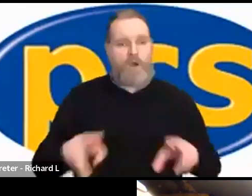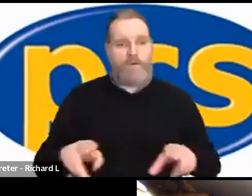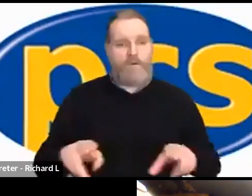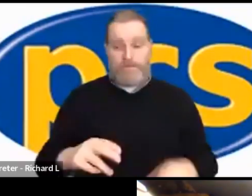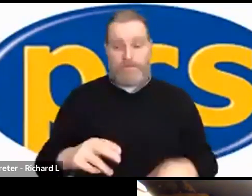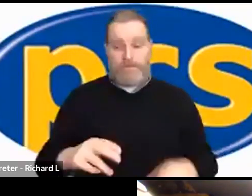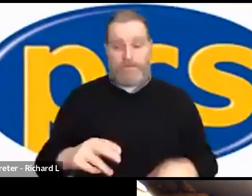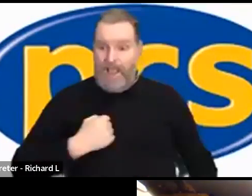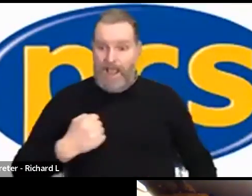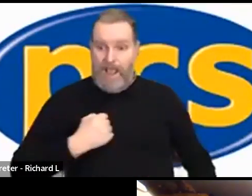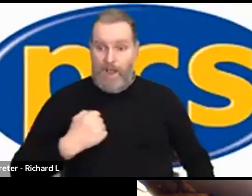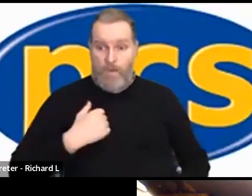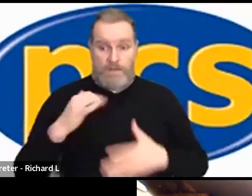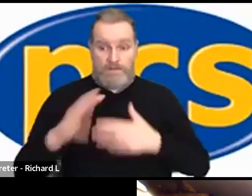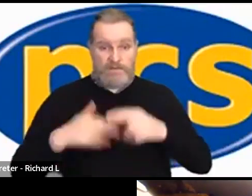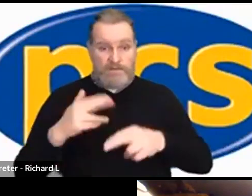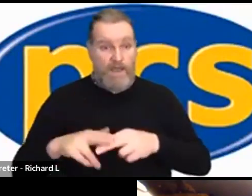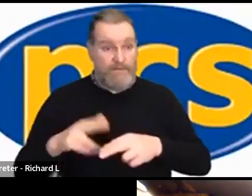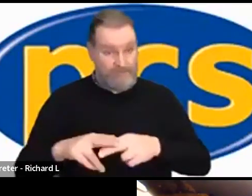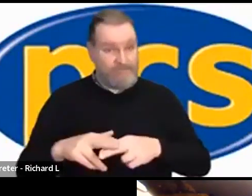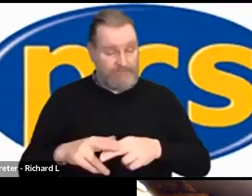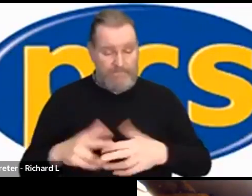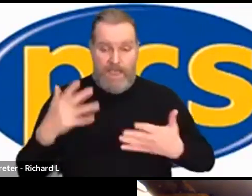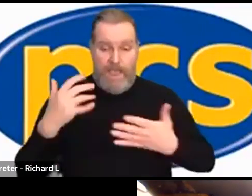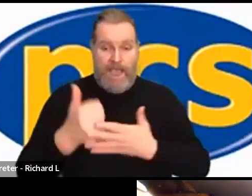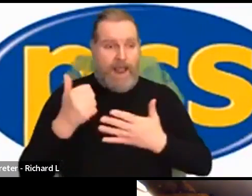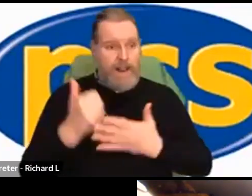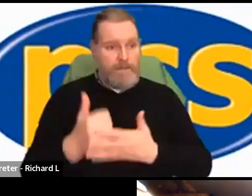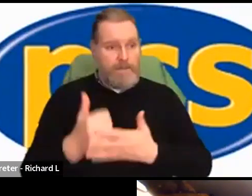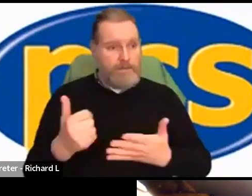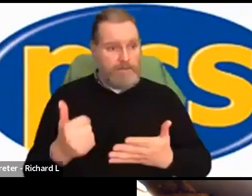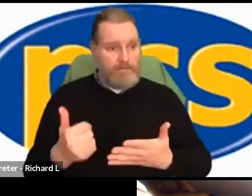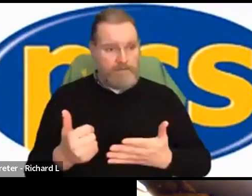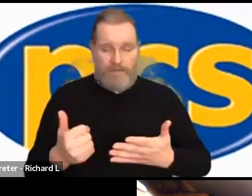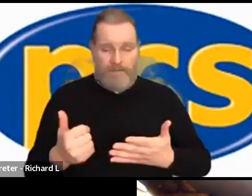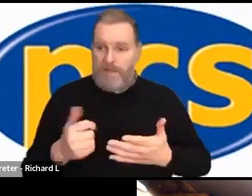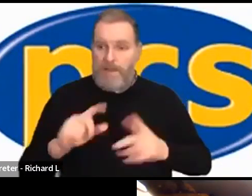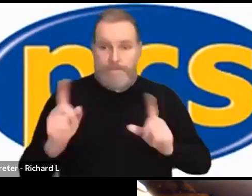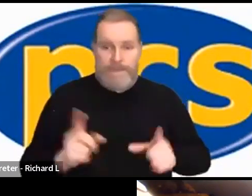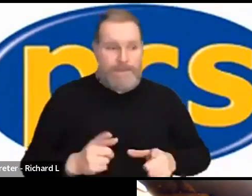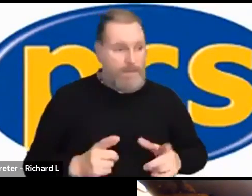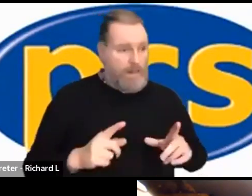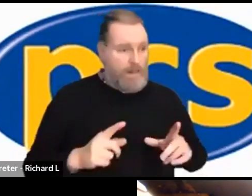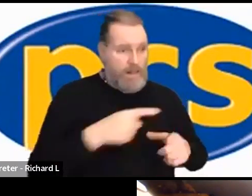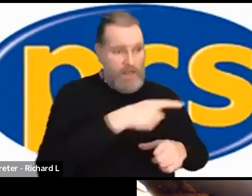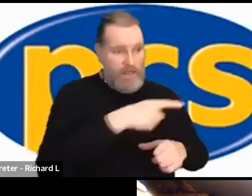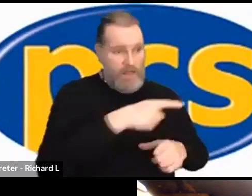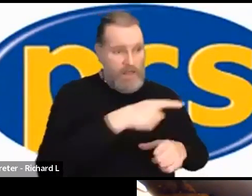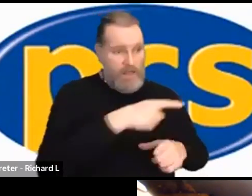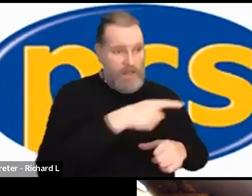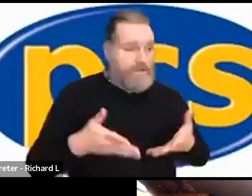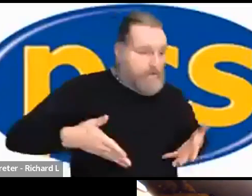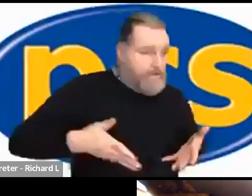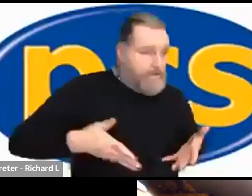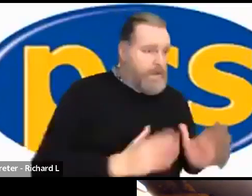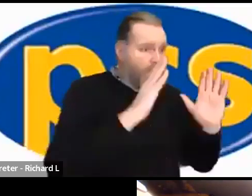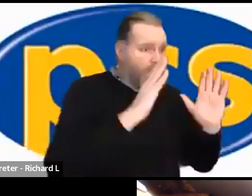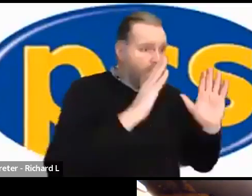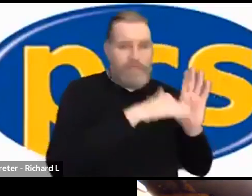union, we have people who who affect every single who affect every single citizen Uk from cradle until death and until death and that's the